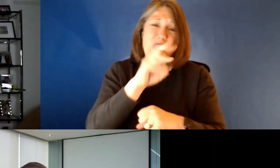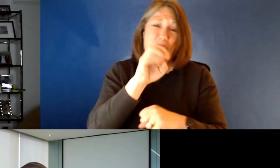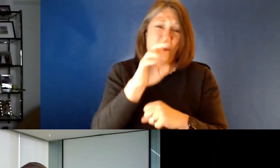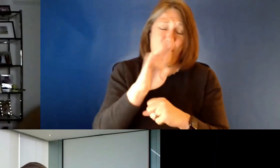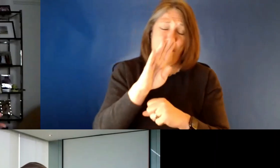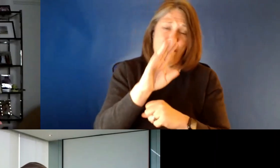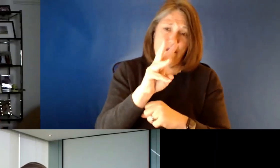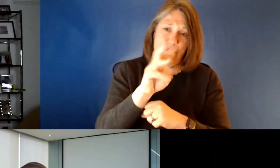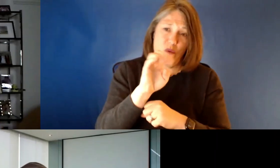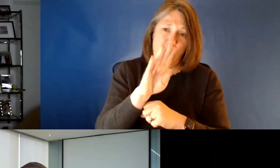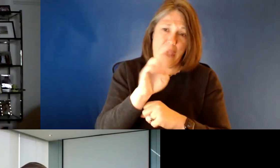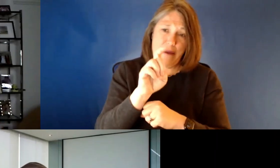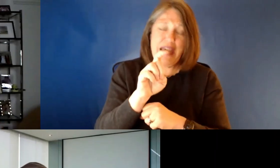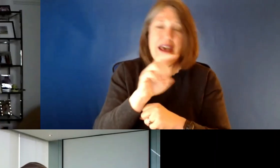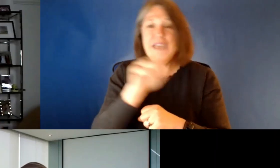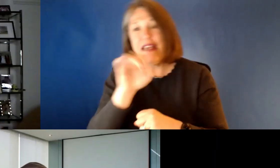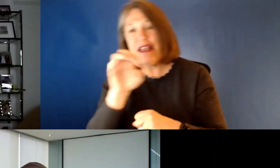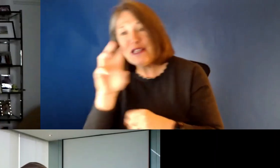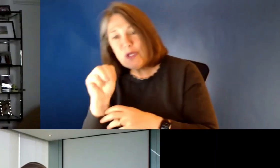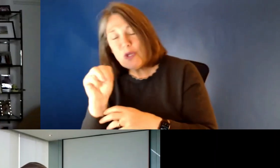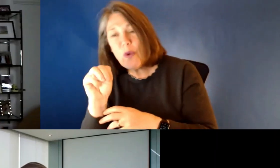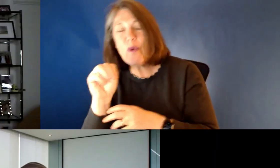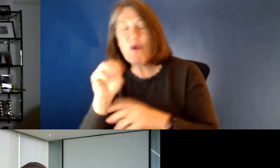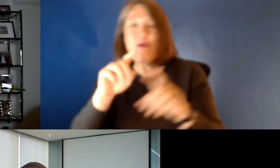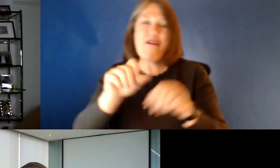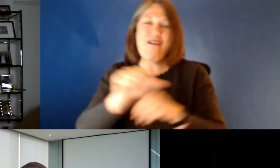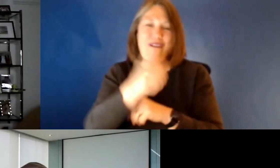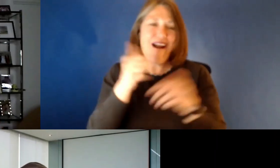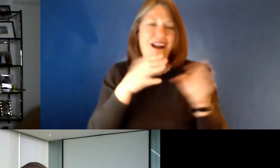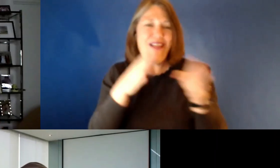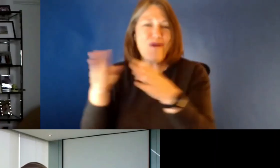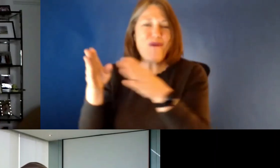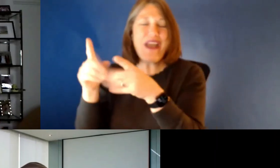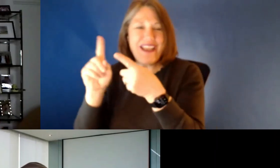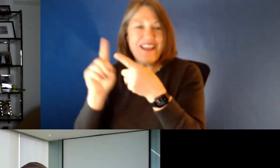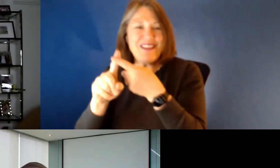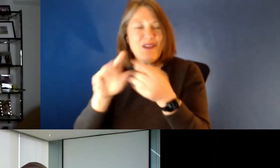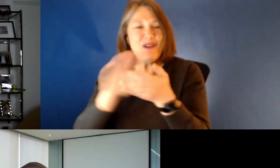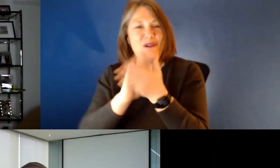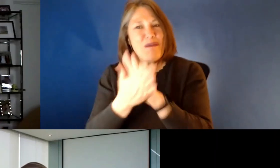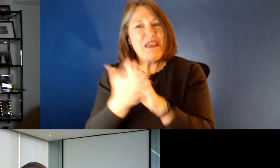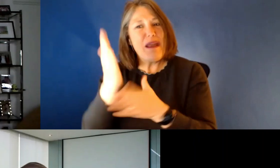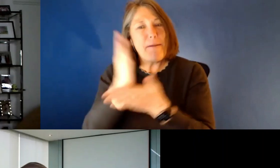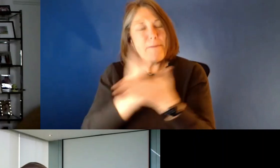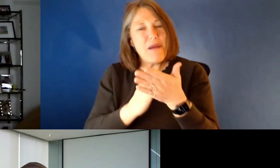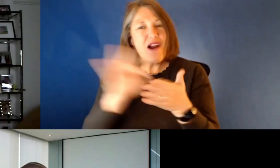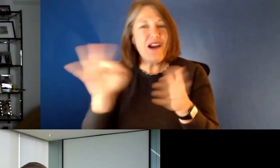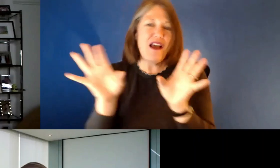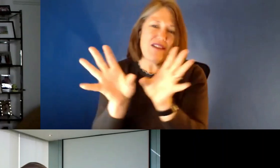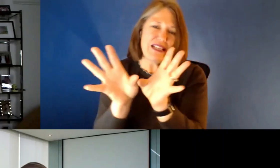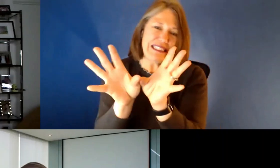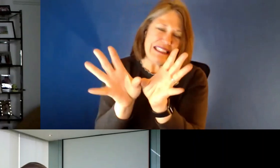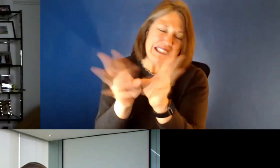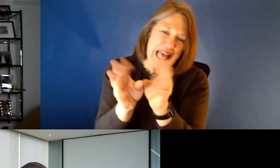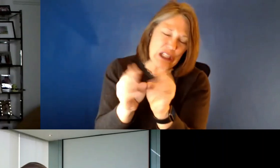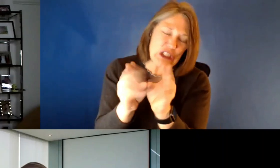other modalities 06:09:37 or being part of delivering sessions